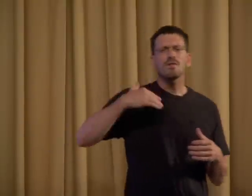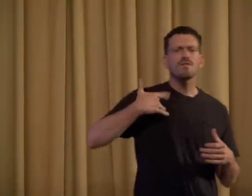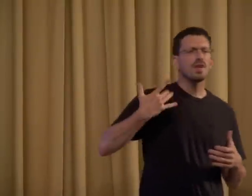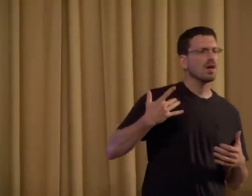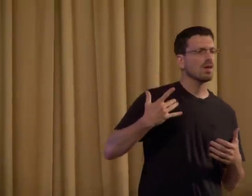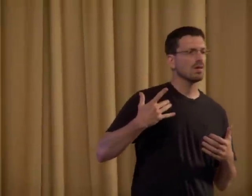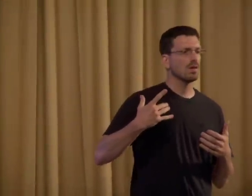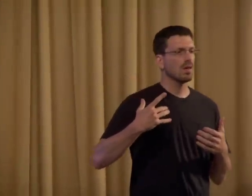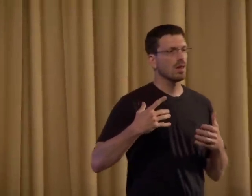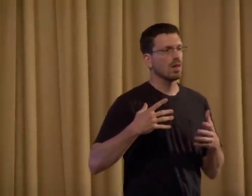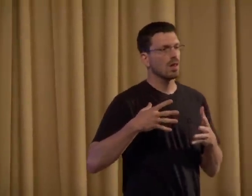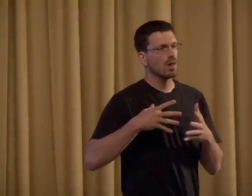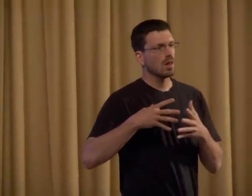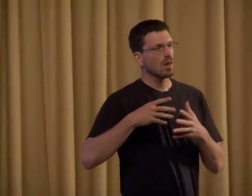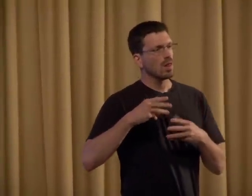Now, if we feel the world is separate, what to we do? How do we find happiness? We search out there in the world for it. We try to organize things just so.